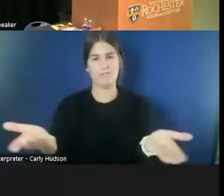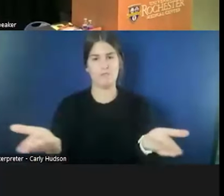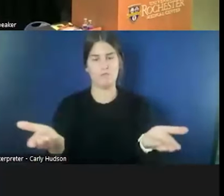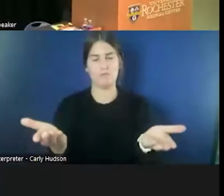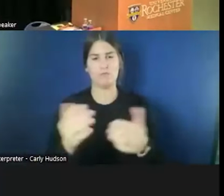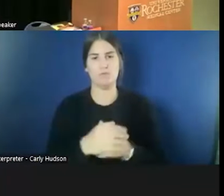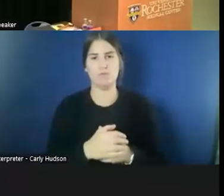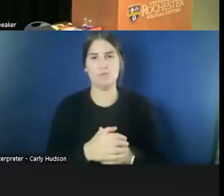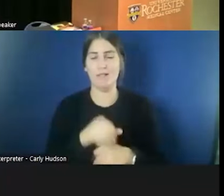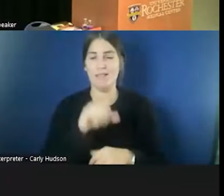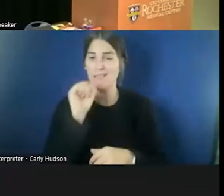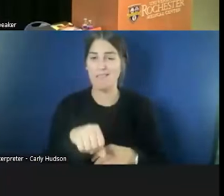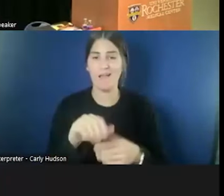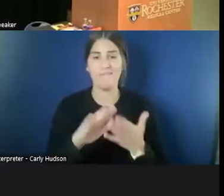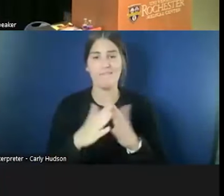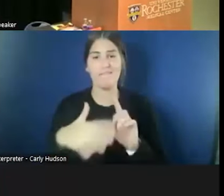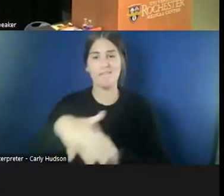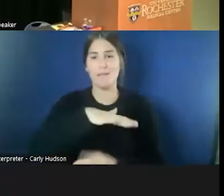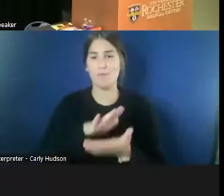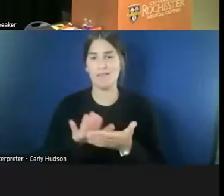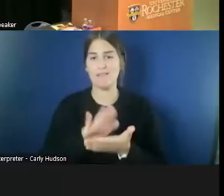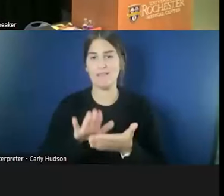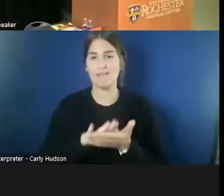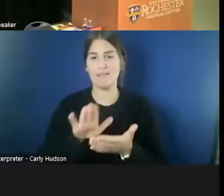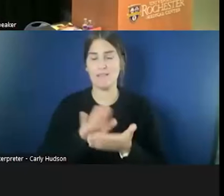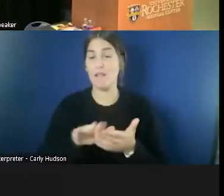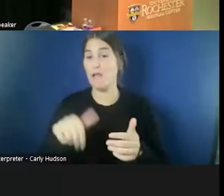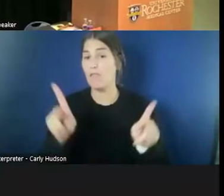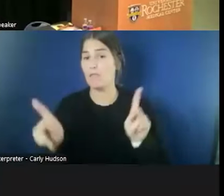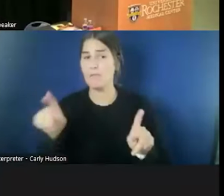do neighborhood cleanups and individuals from other cultures and other backgrounds and other